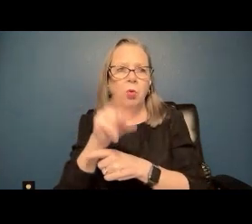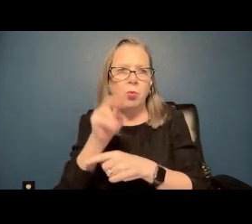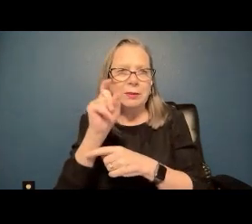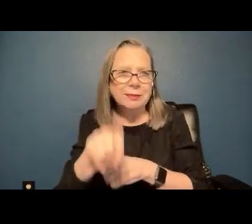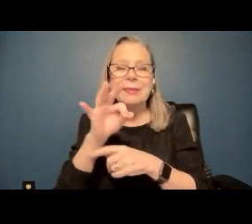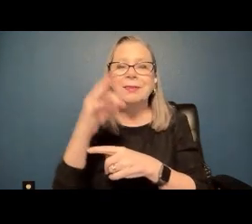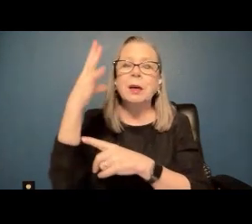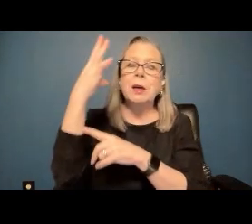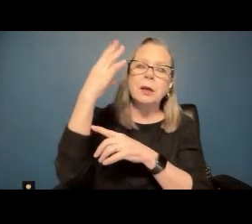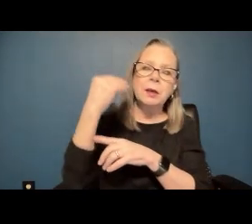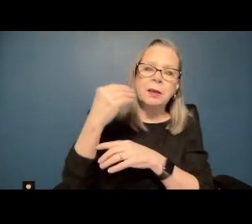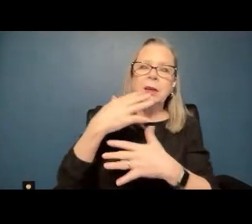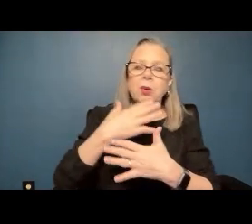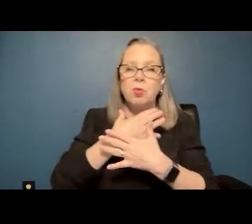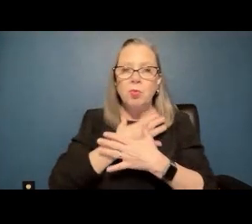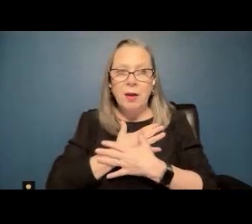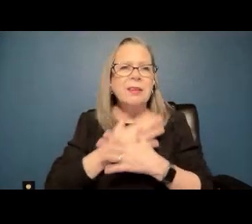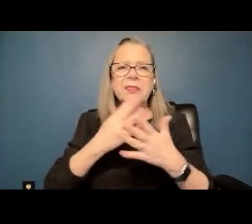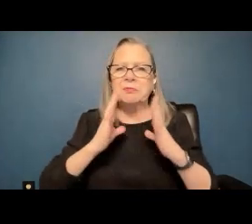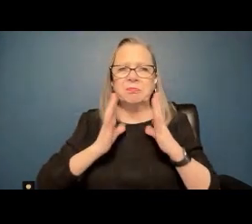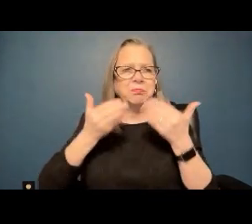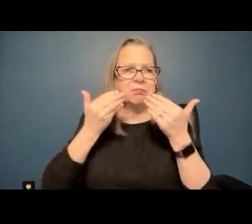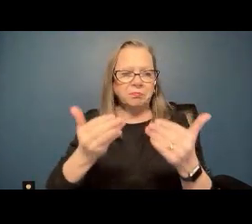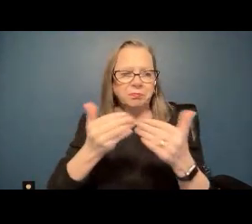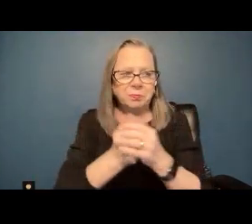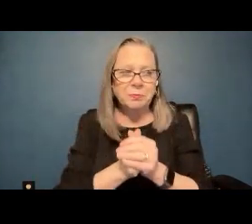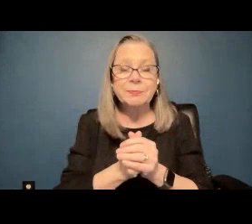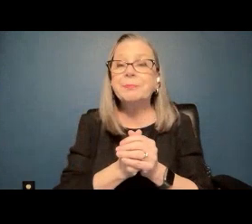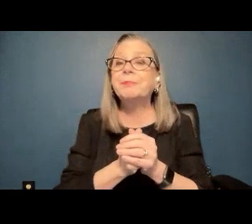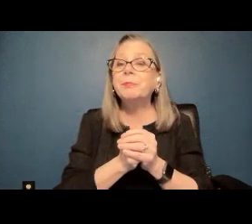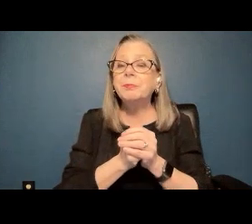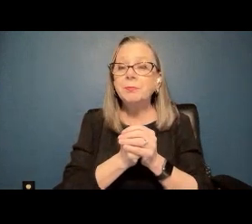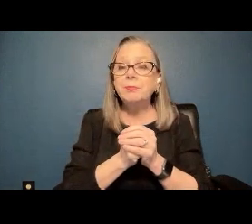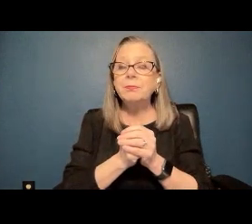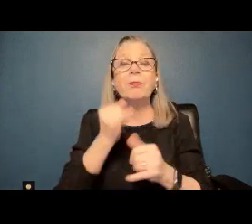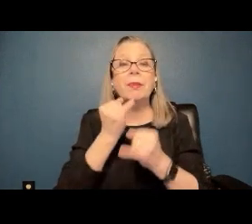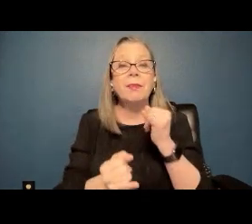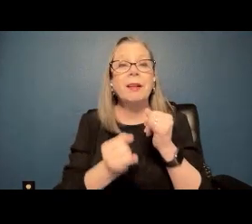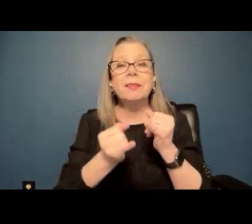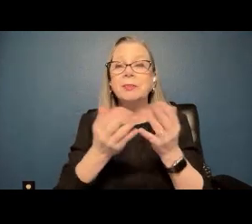please do so without hesitation. And finally, you're welcome to step away whenever you need to.